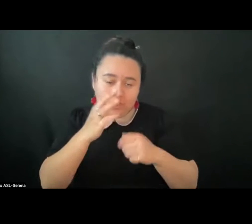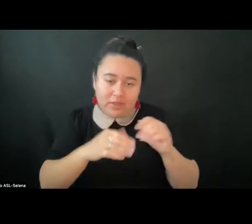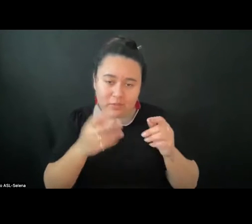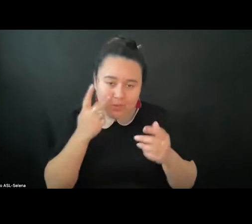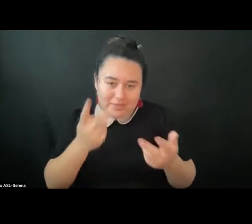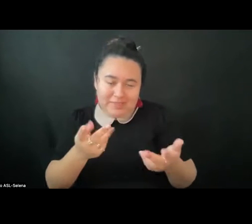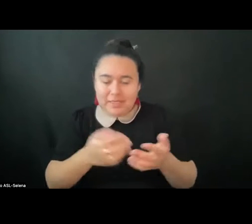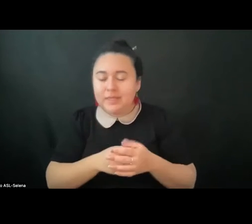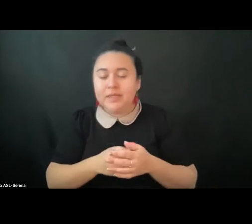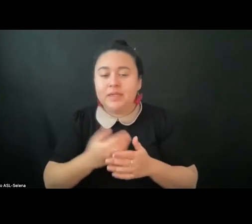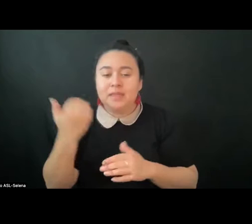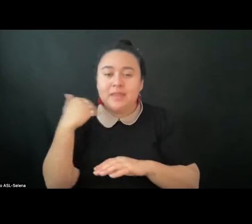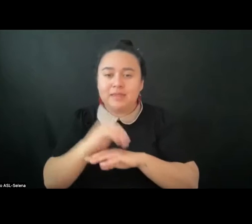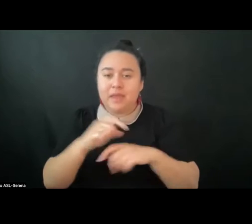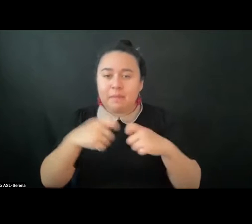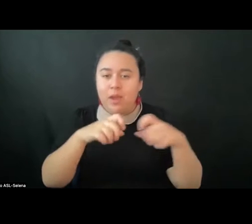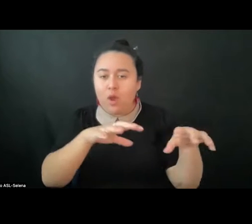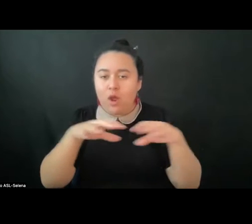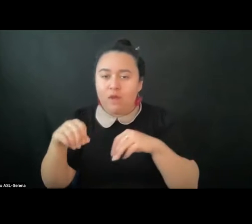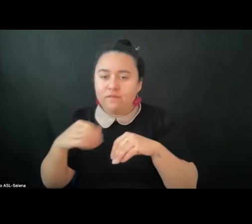we lost power and we had a winter storm here.